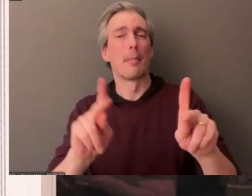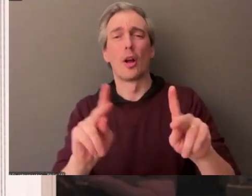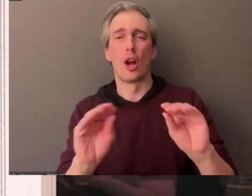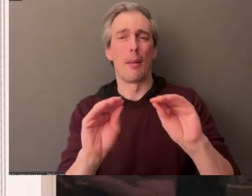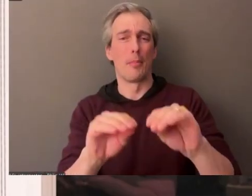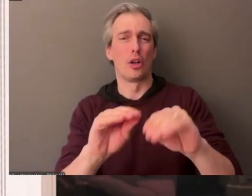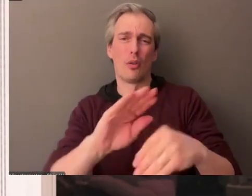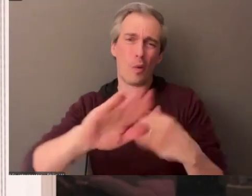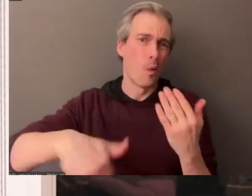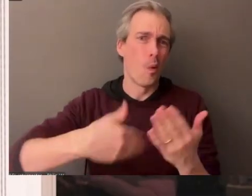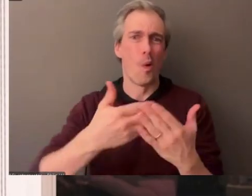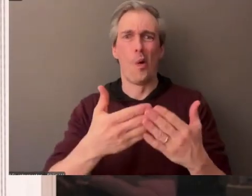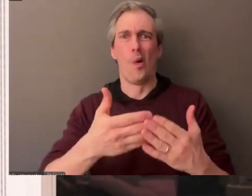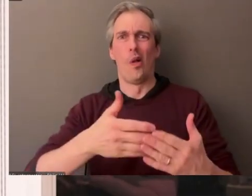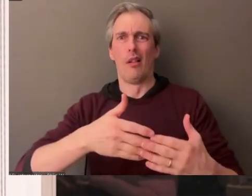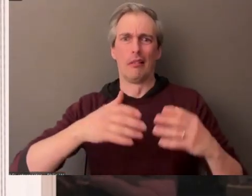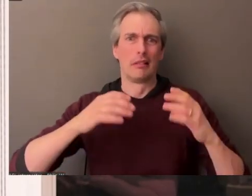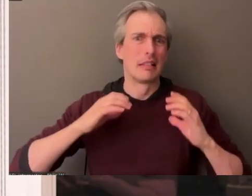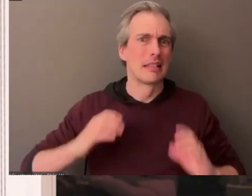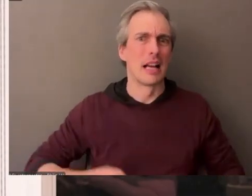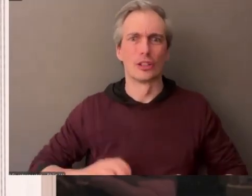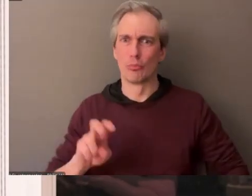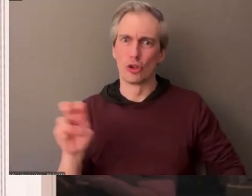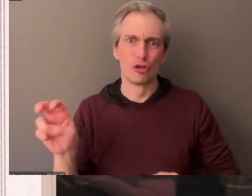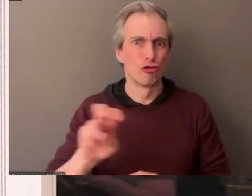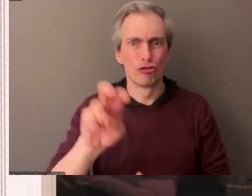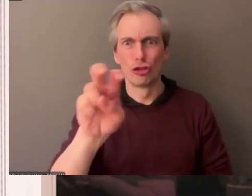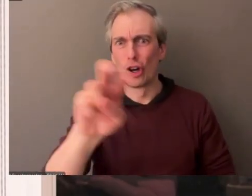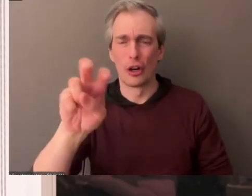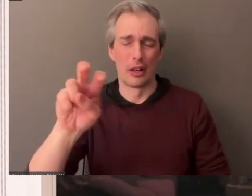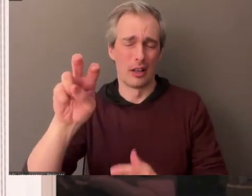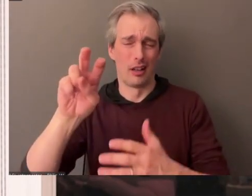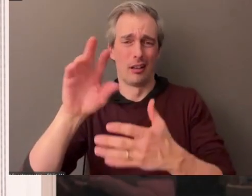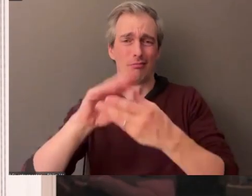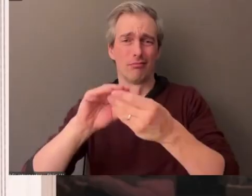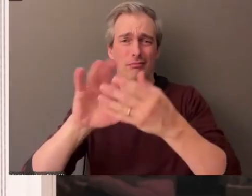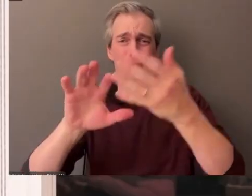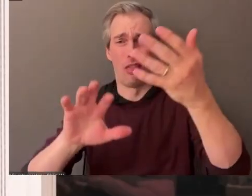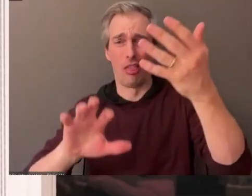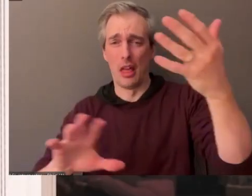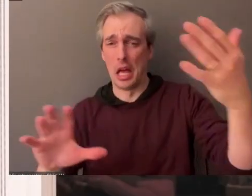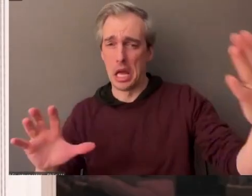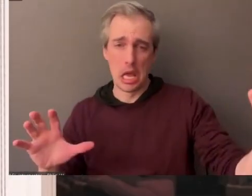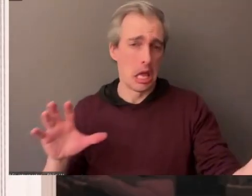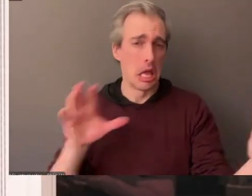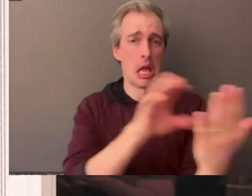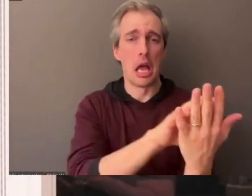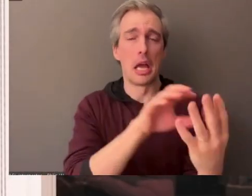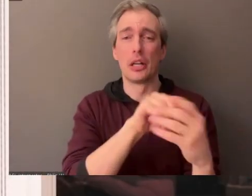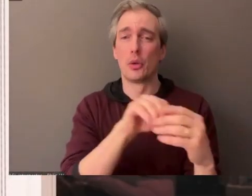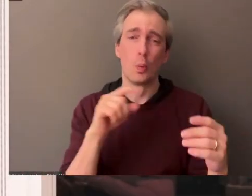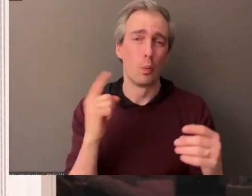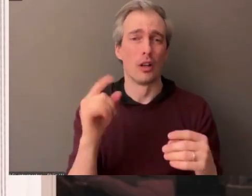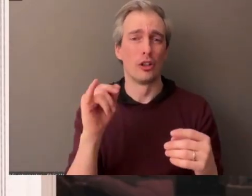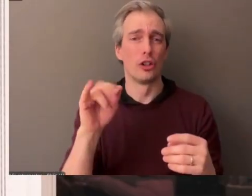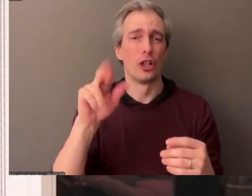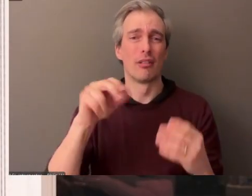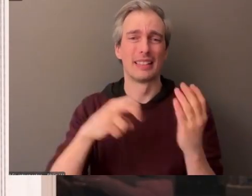single Jira ticket -- I don't mean an epic, but a single Jira ticket -- you don't have accessibility problems. You have people who don't understand agile.